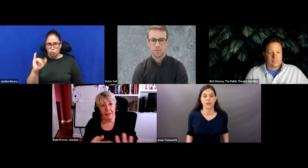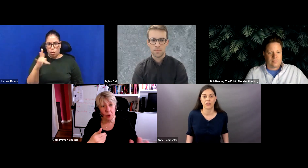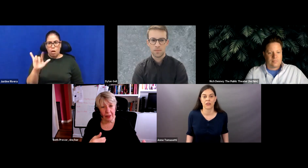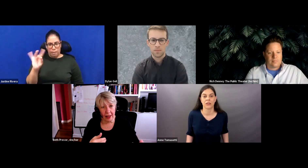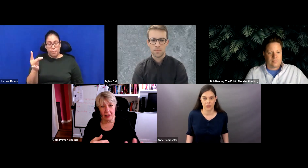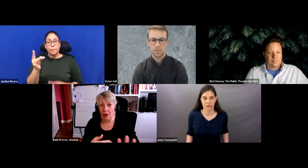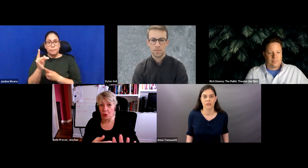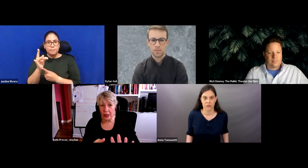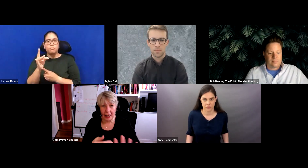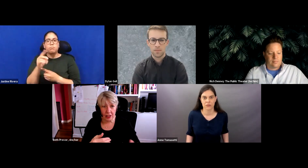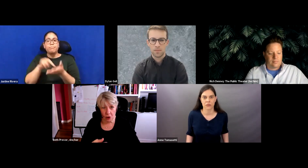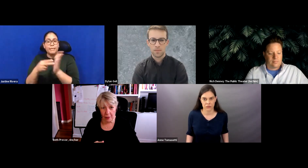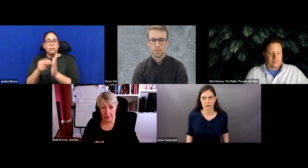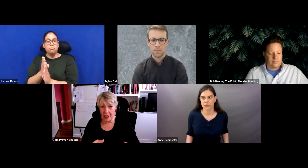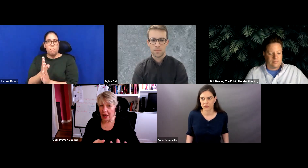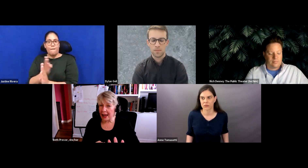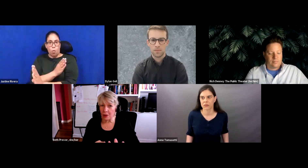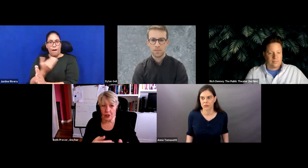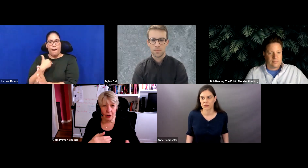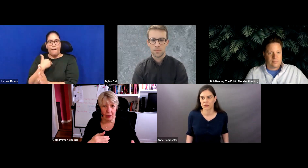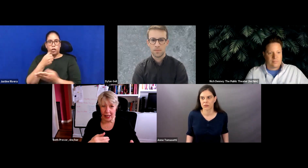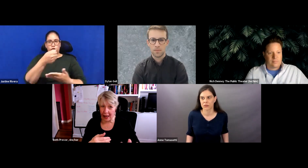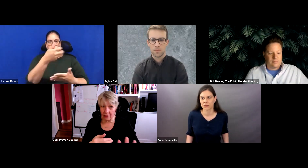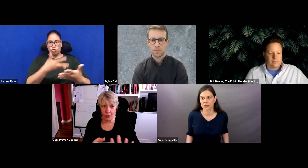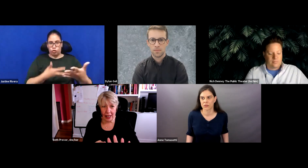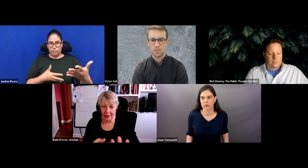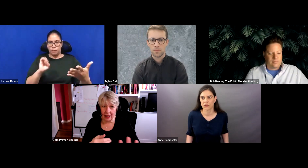before then, we had scripts. Anne was already, we had the